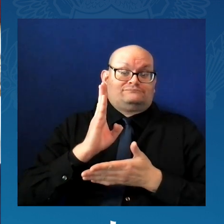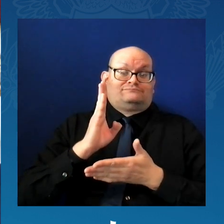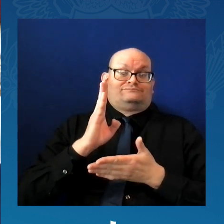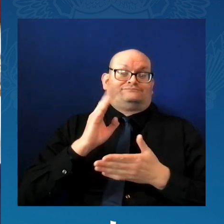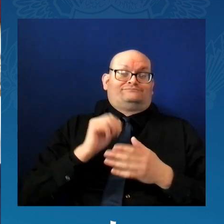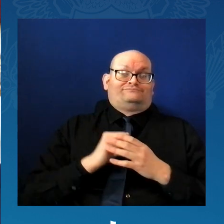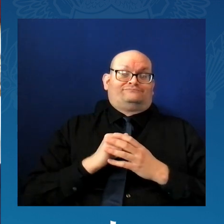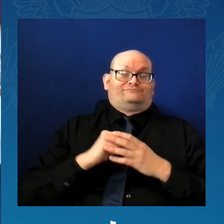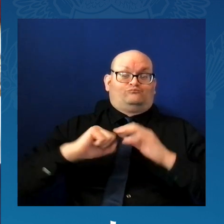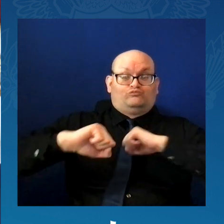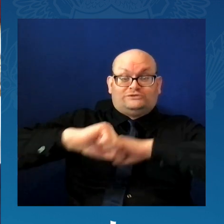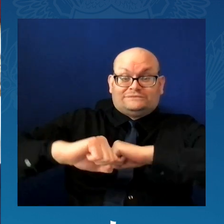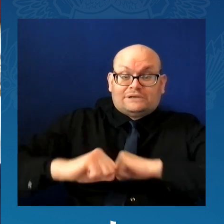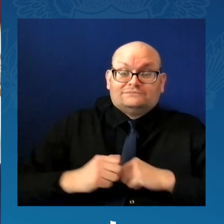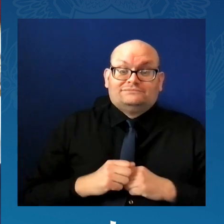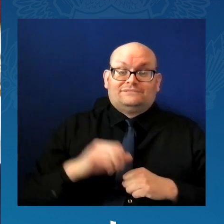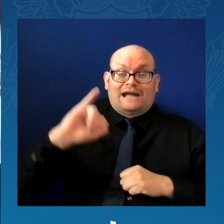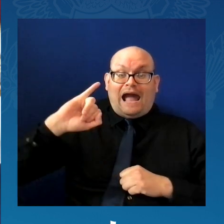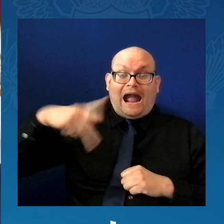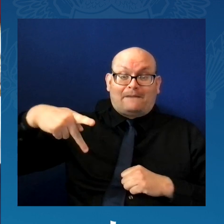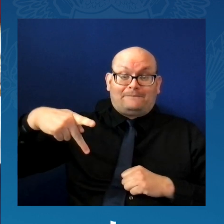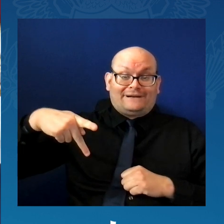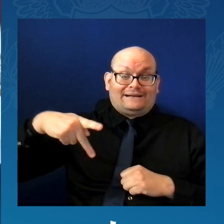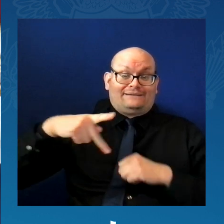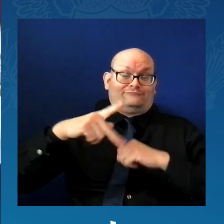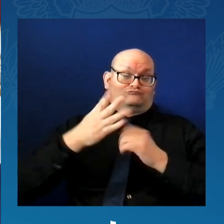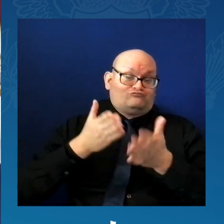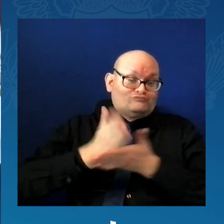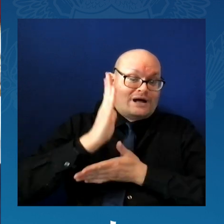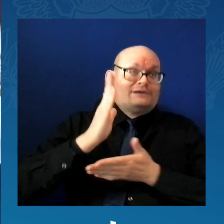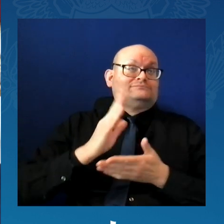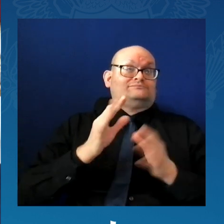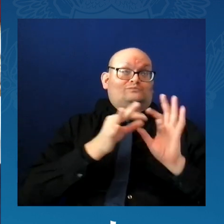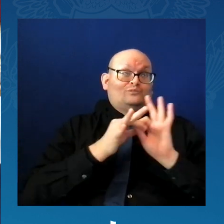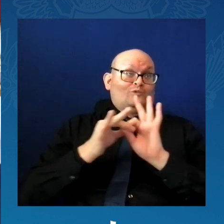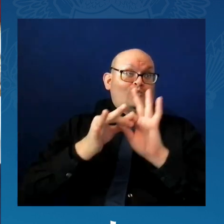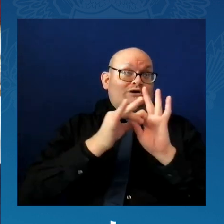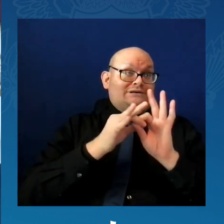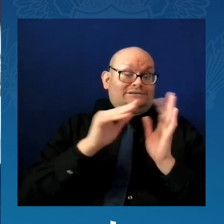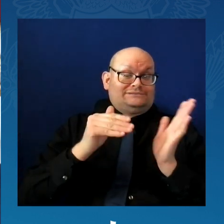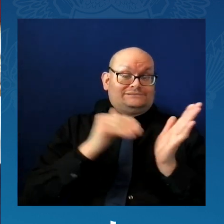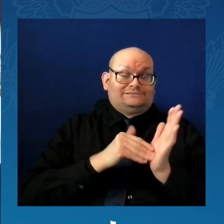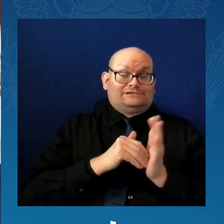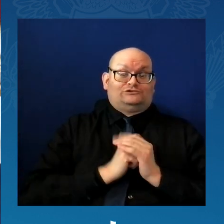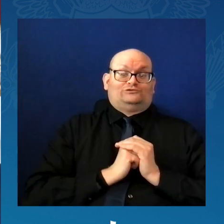and to help ensure fairness in the global marketplace and in terms of cybersecurity.